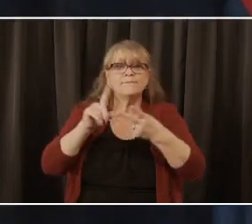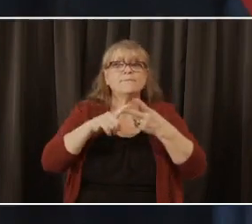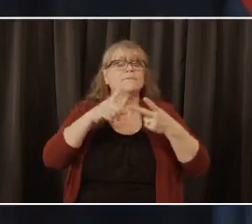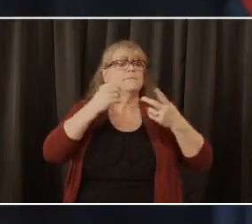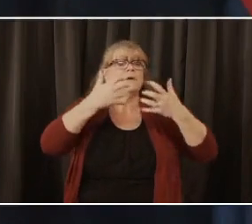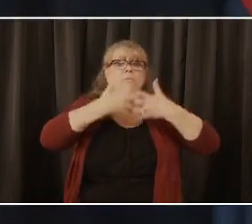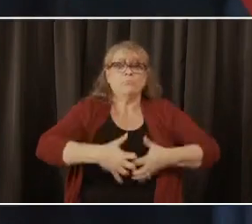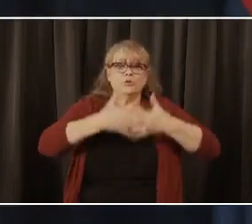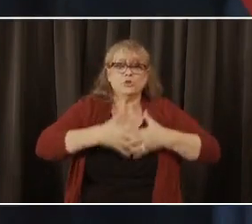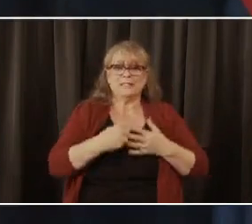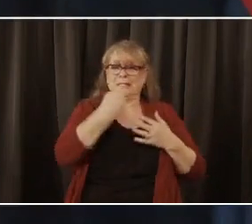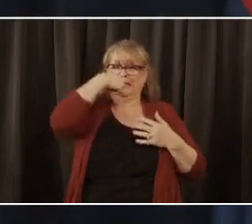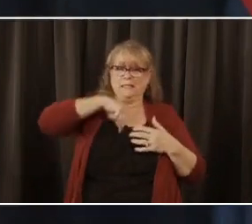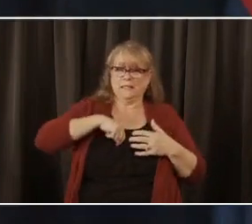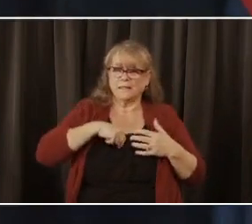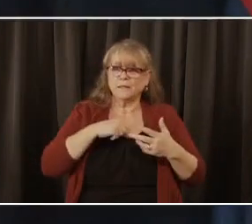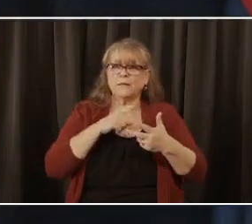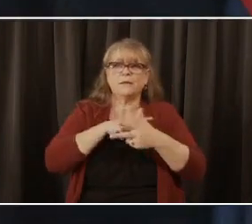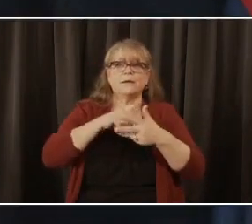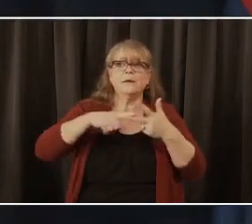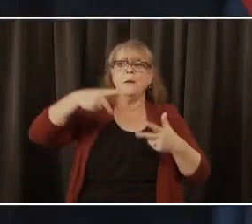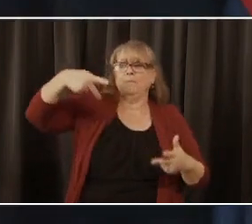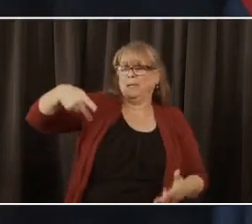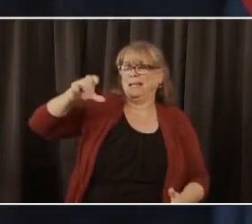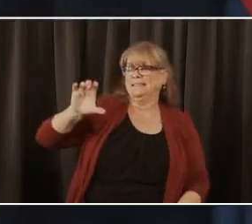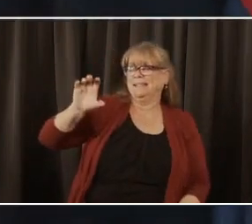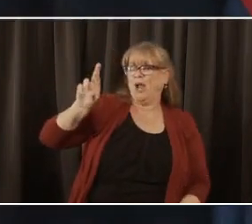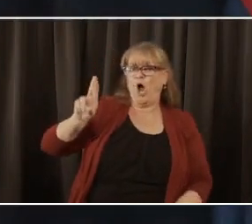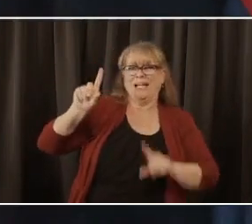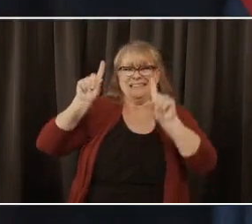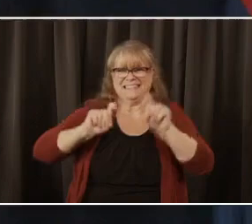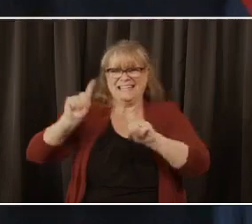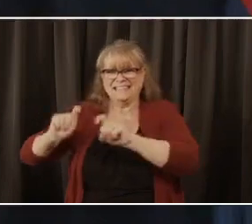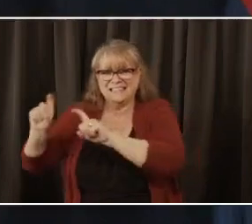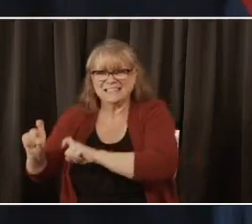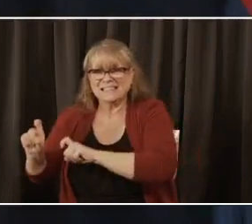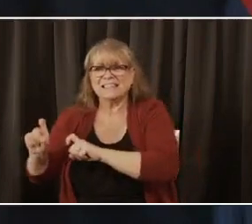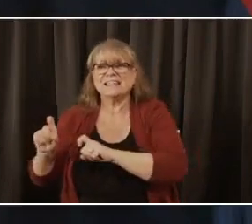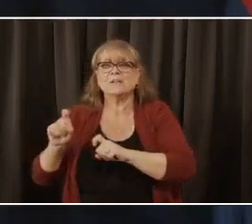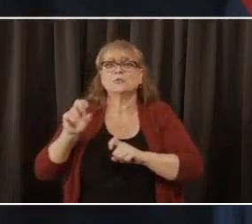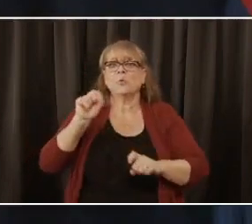hundreds and even 1000s of promising leads and with an influx flat that large, is really